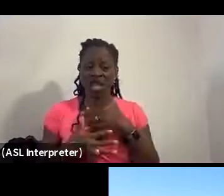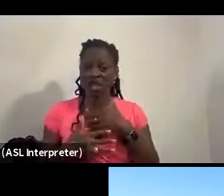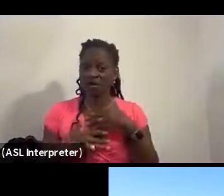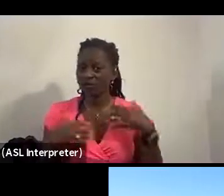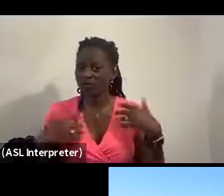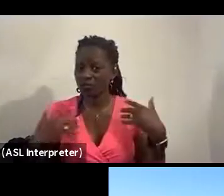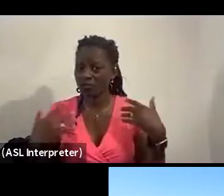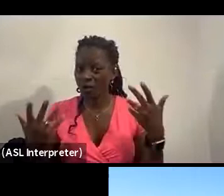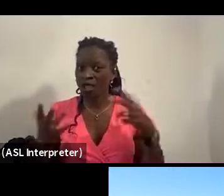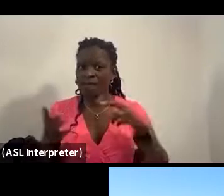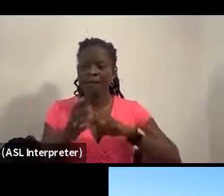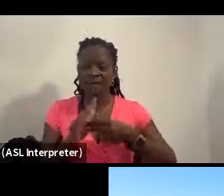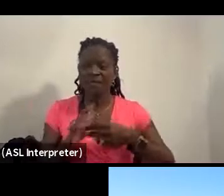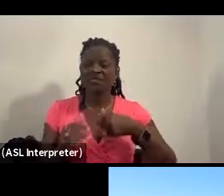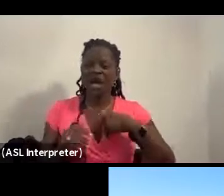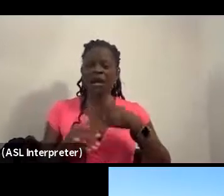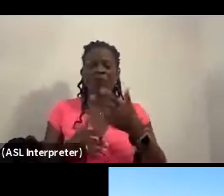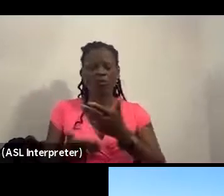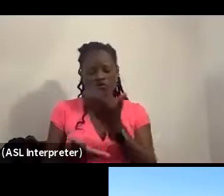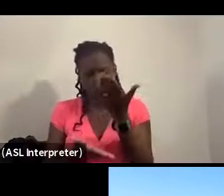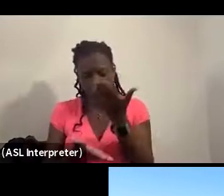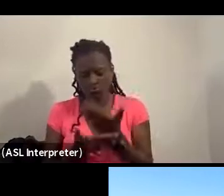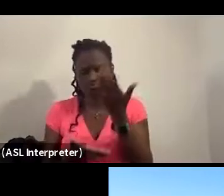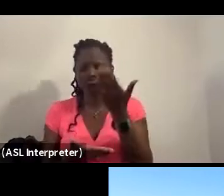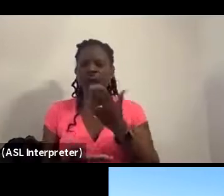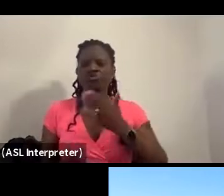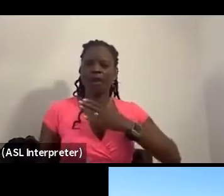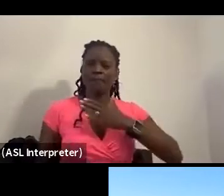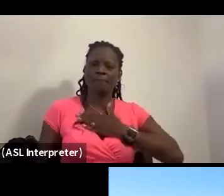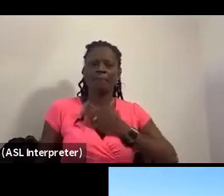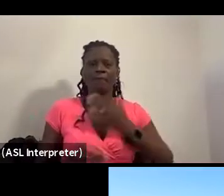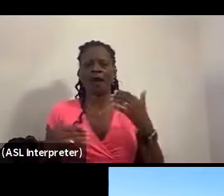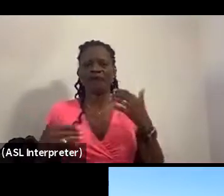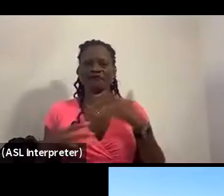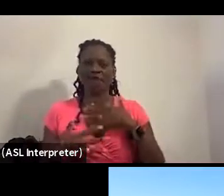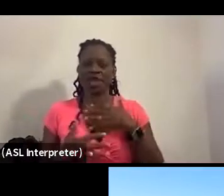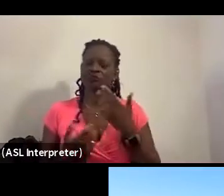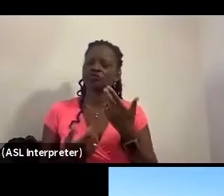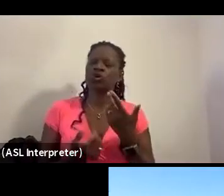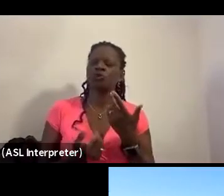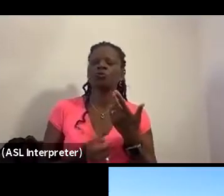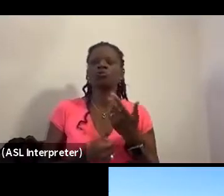So when you say, for example, can I get coronavirus from the vaccine?